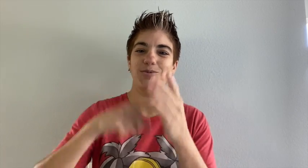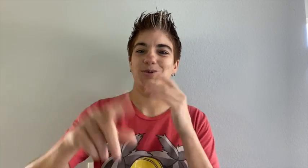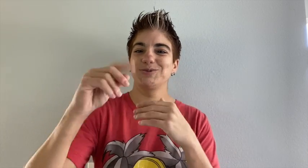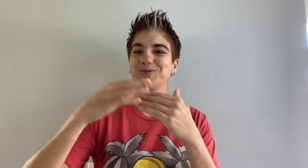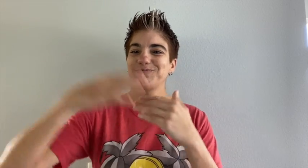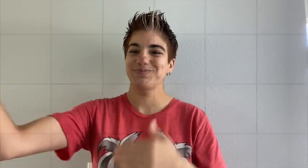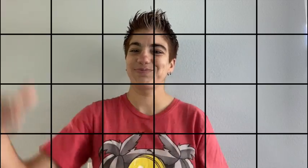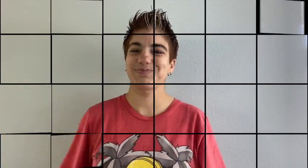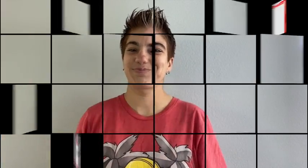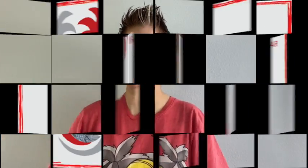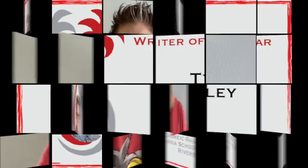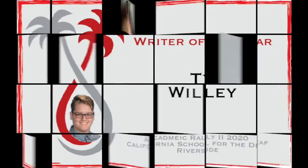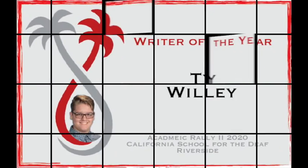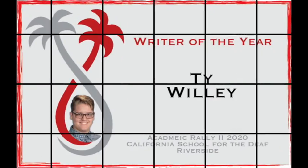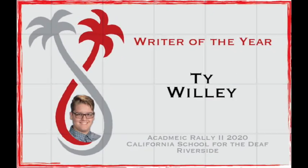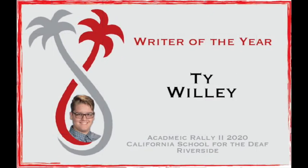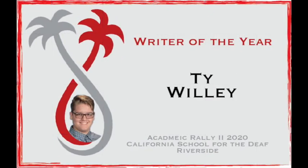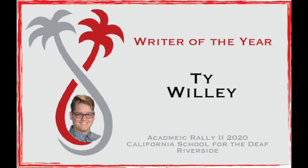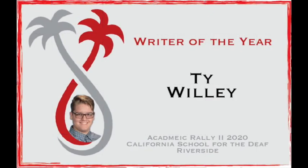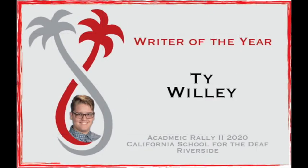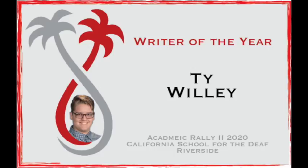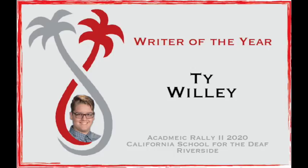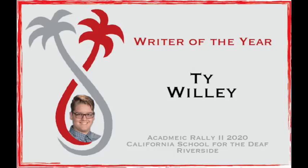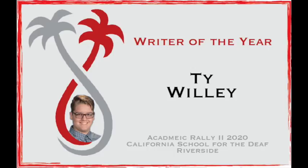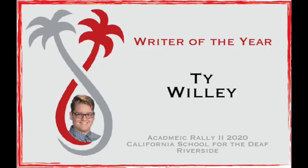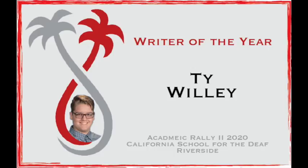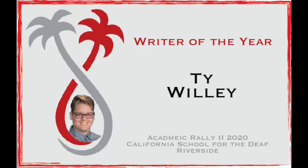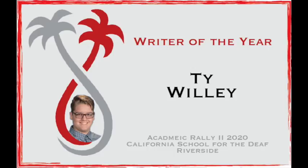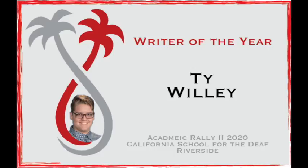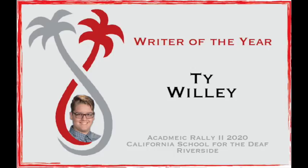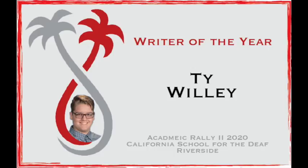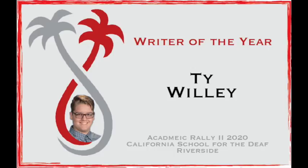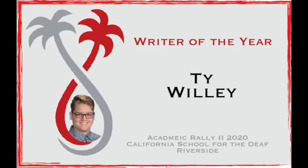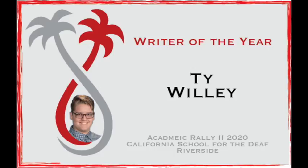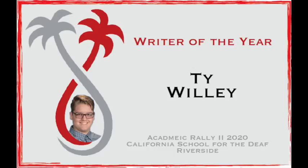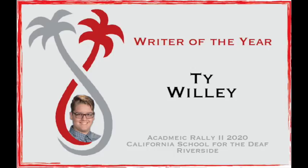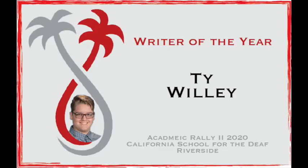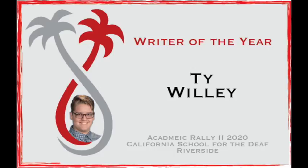beautiful reader an I look forward to everything that's to come for you.